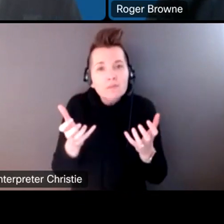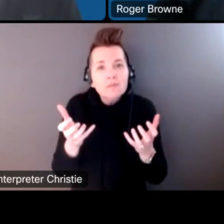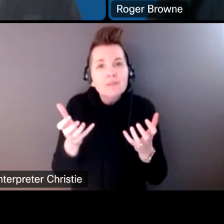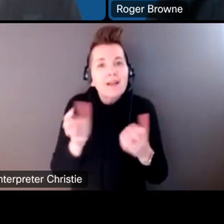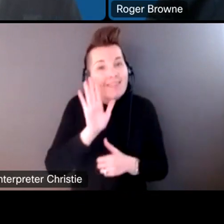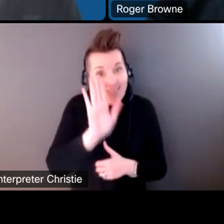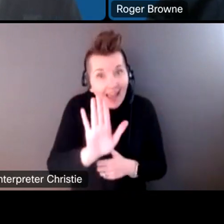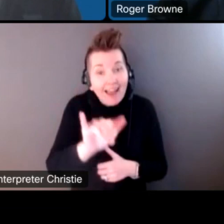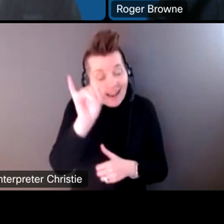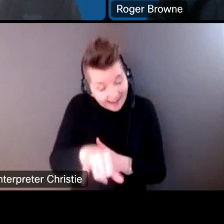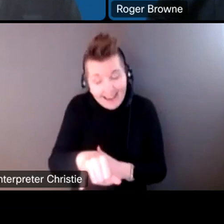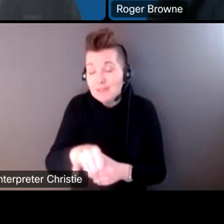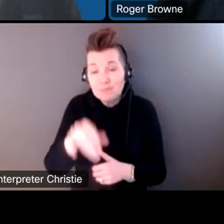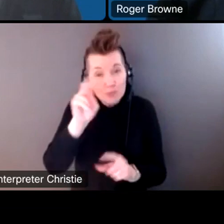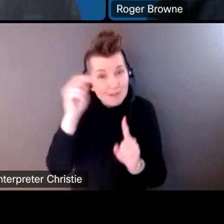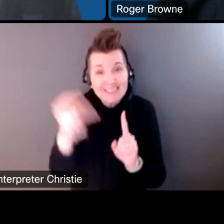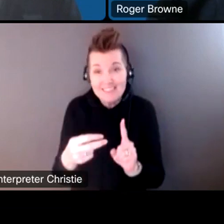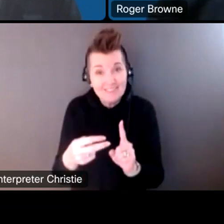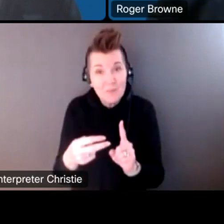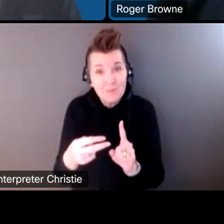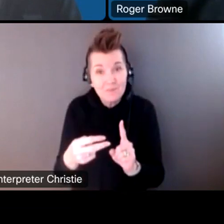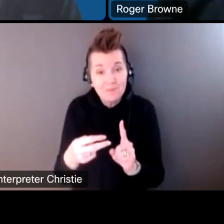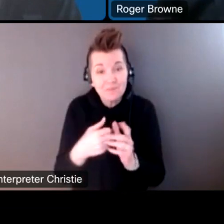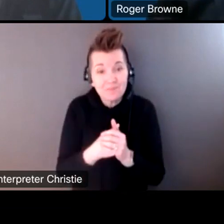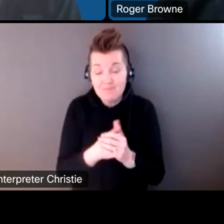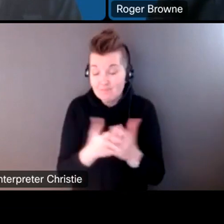of maintaining this infrastructure to the greatest extent possible.